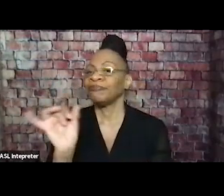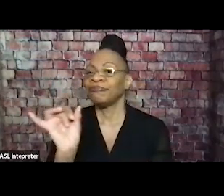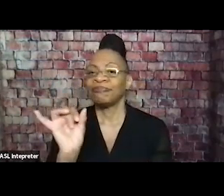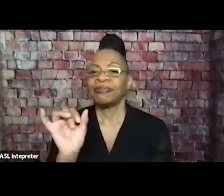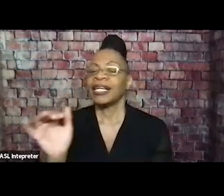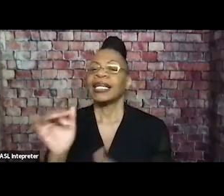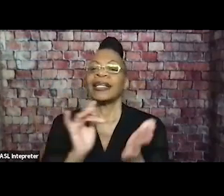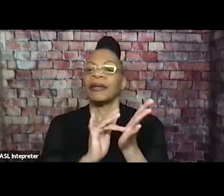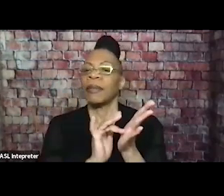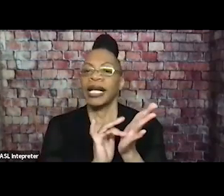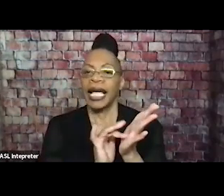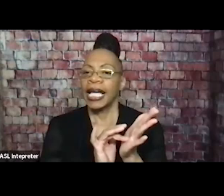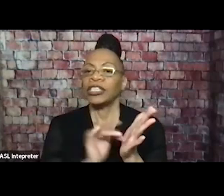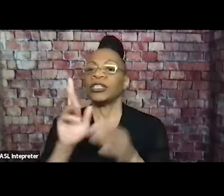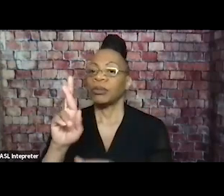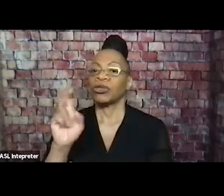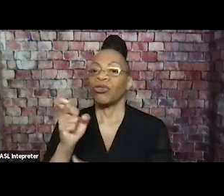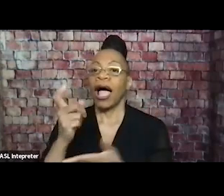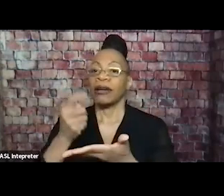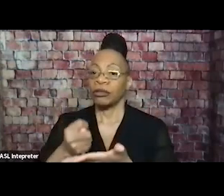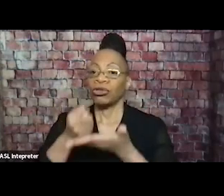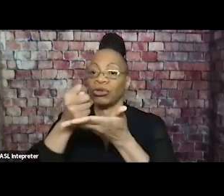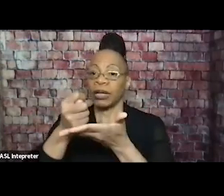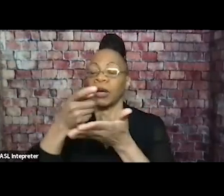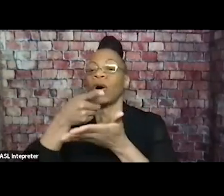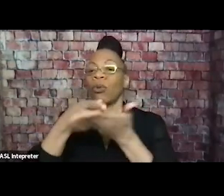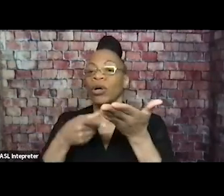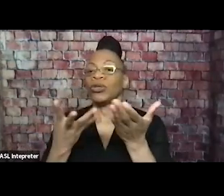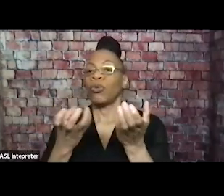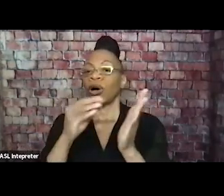It's a prescribed treatment. So what you would want to document